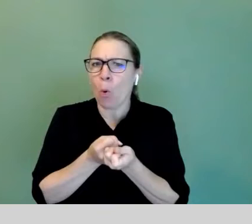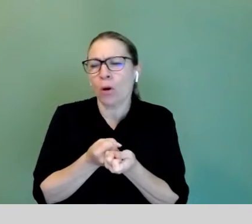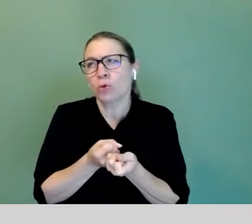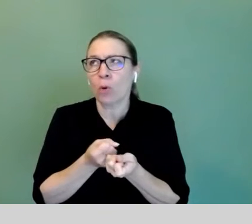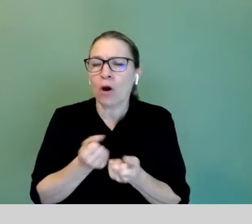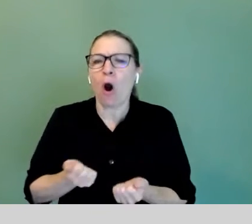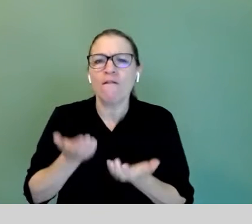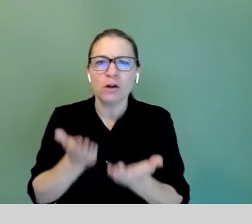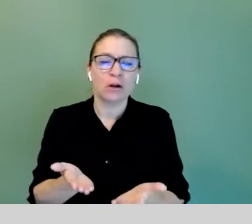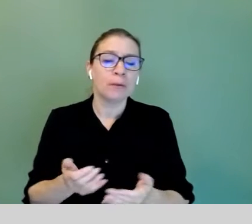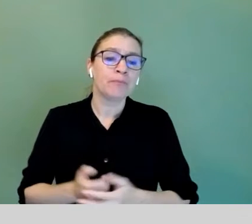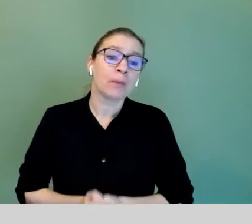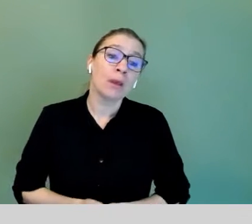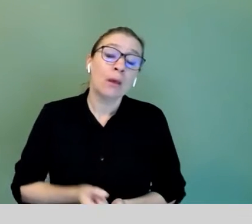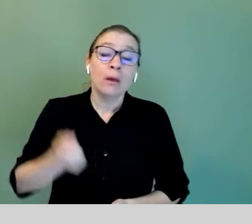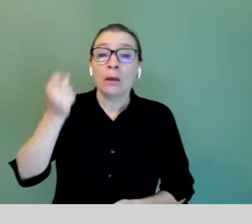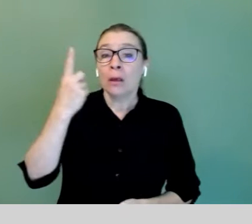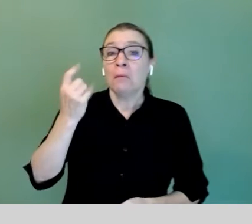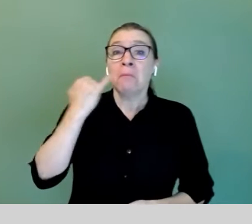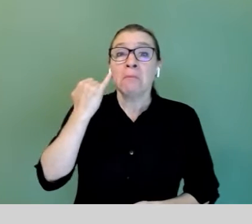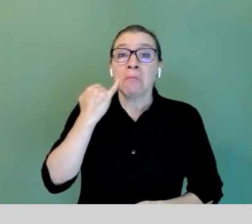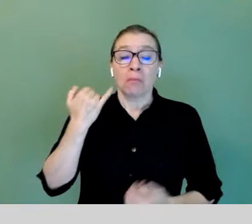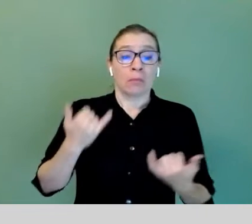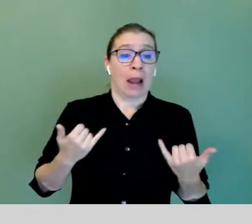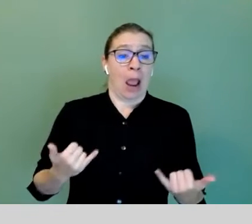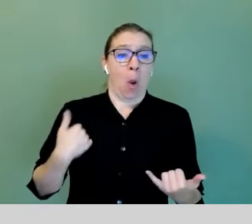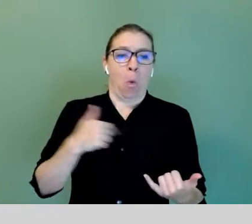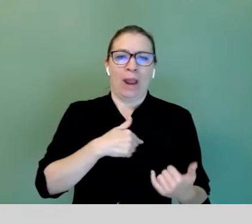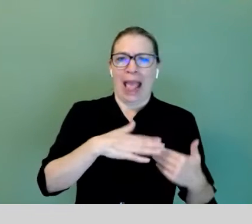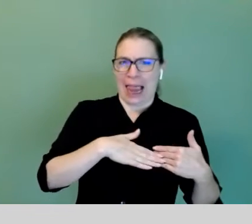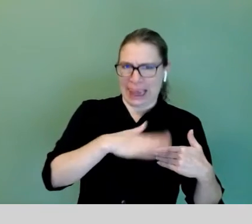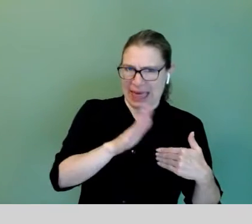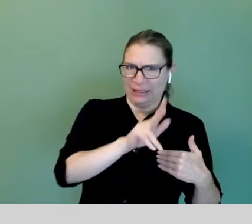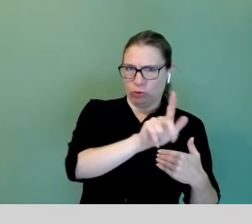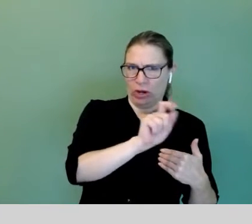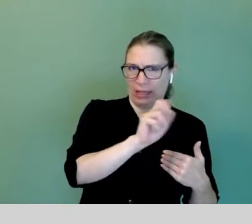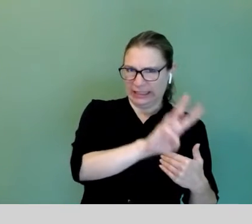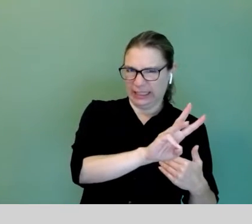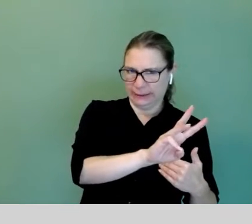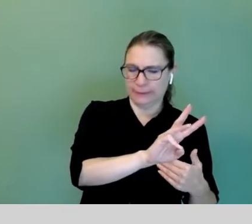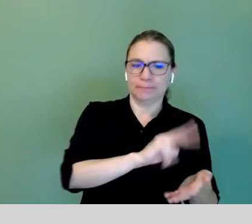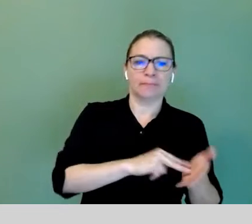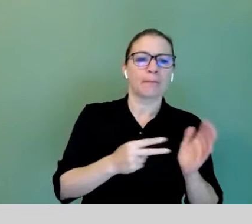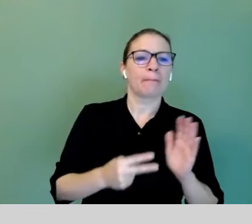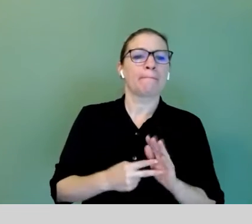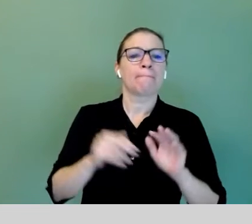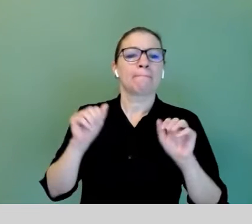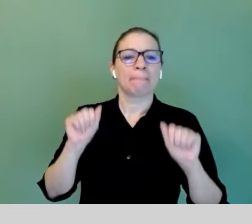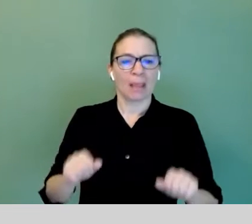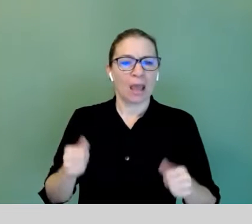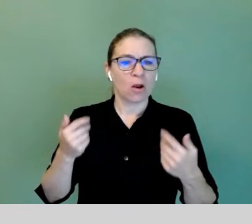you want to support or offer. Because let's say, that we're now at, at least Python 3.6, it means